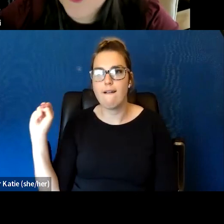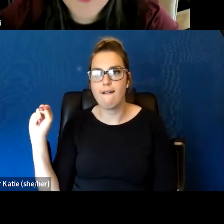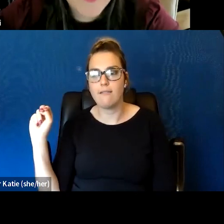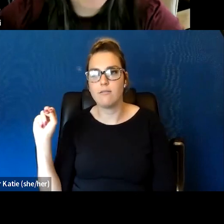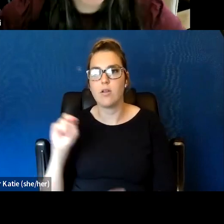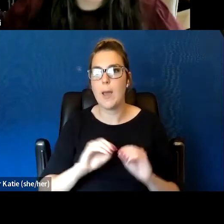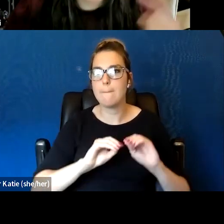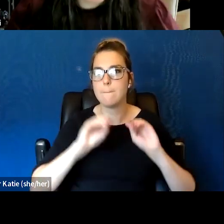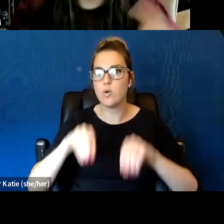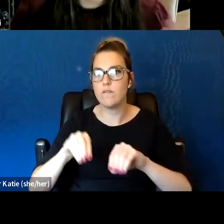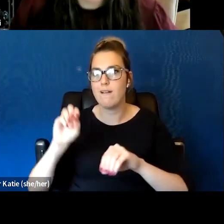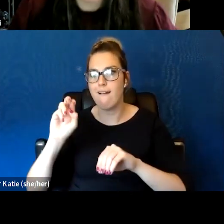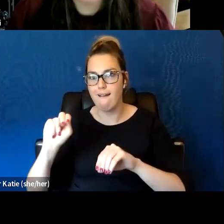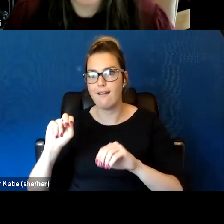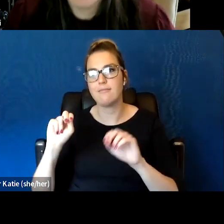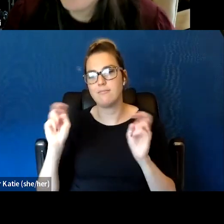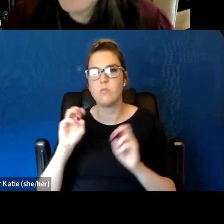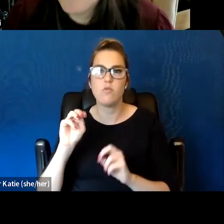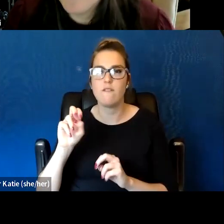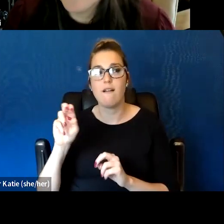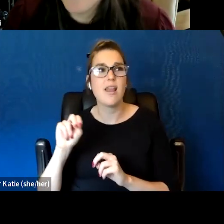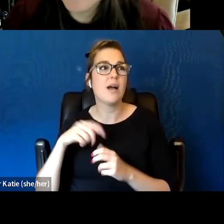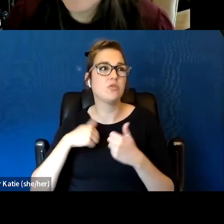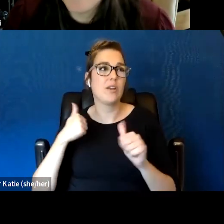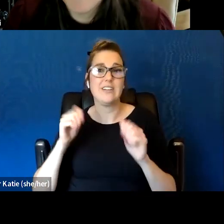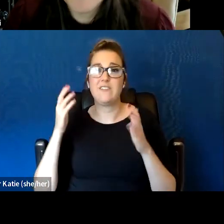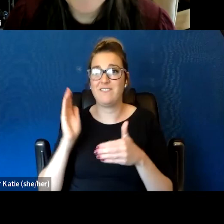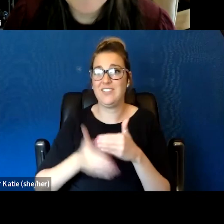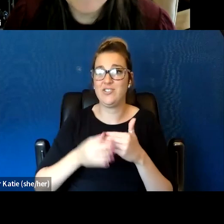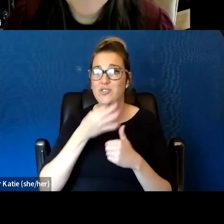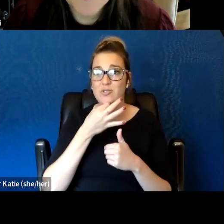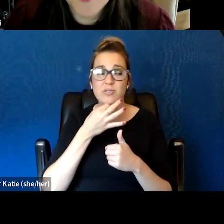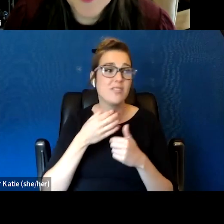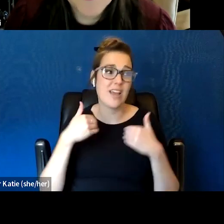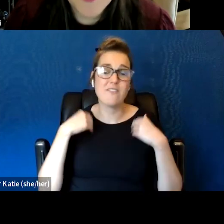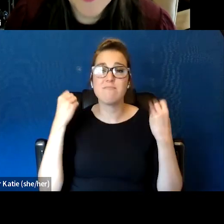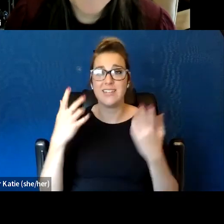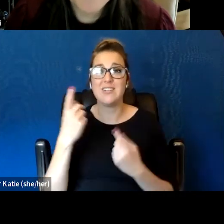which I'm kind of trying to wrap us up too, because we do have a lot more questions and I apologize to folks whose questions we didn't get to,